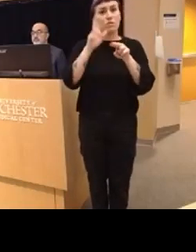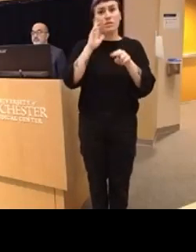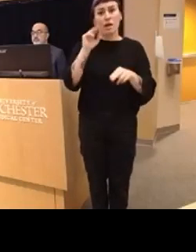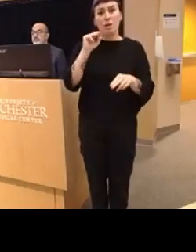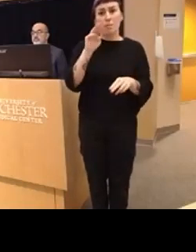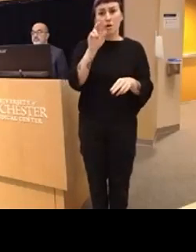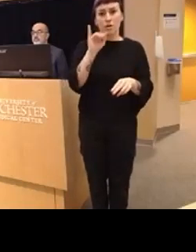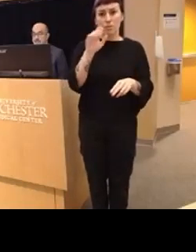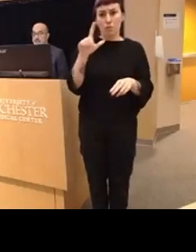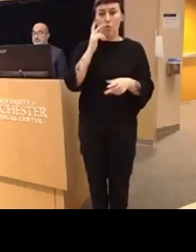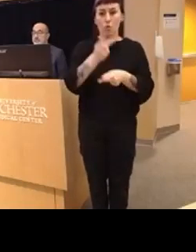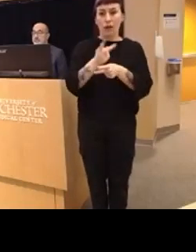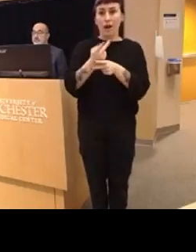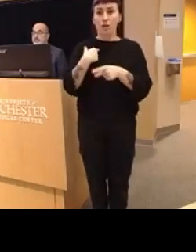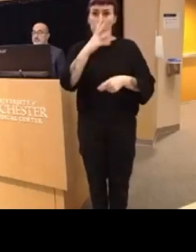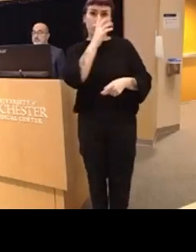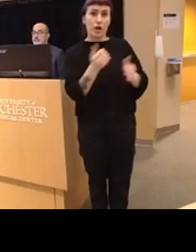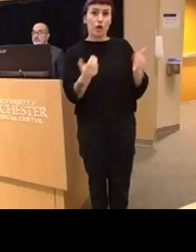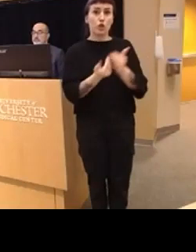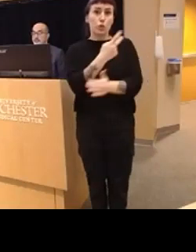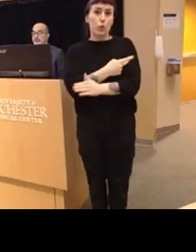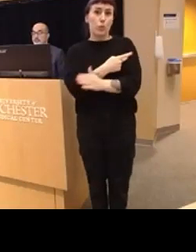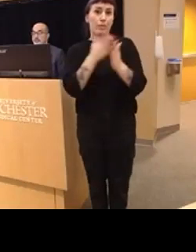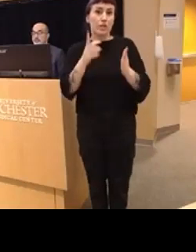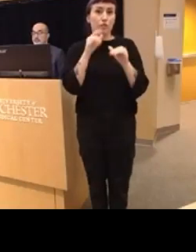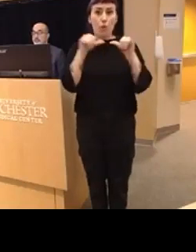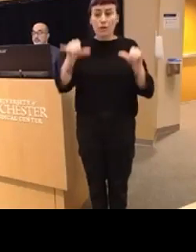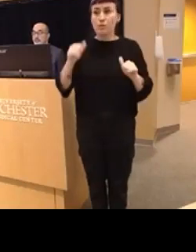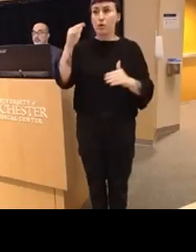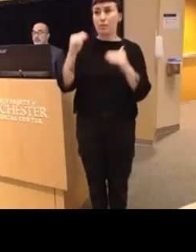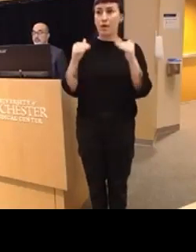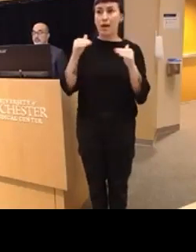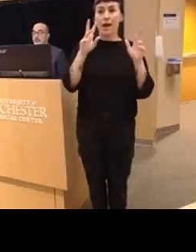attract new patients um to our system so we can kind of balance this issue of doing the best care